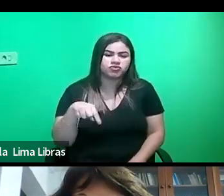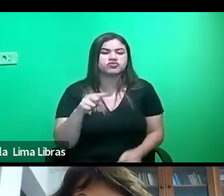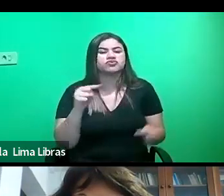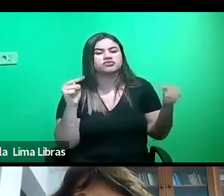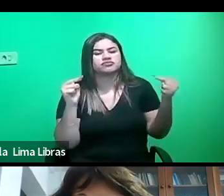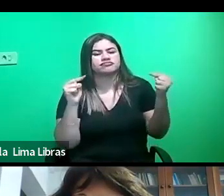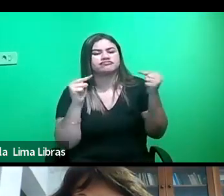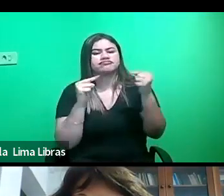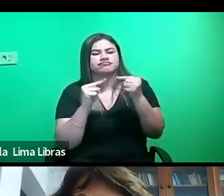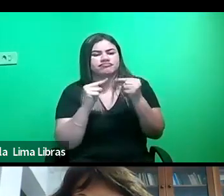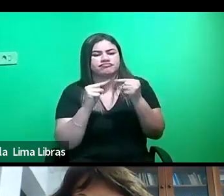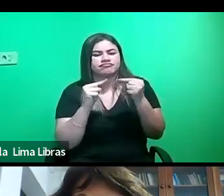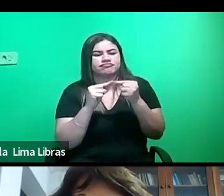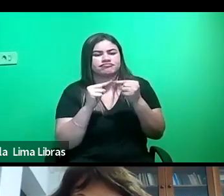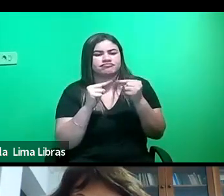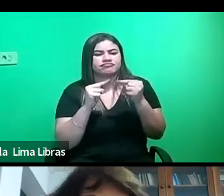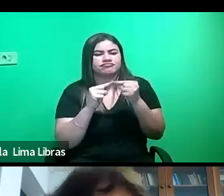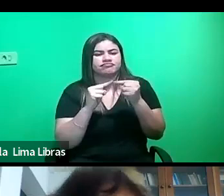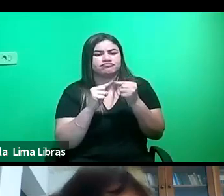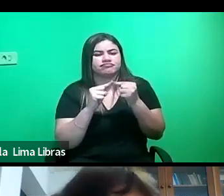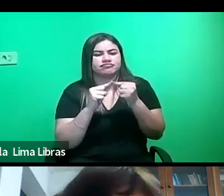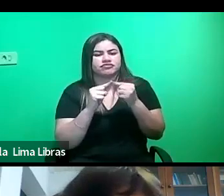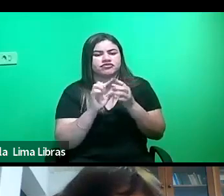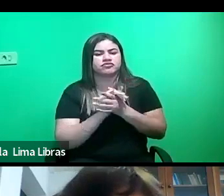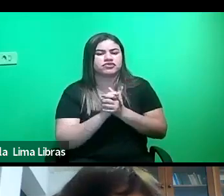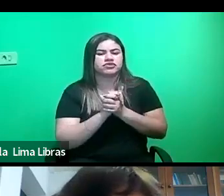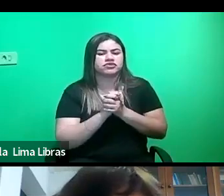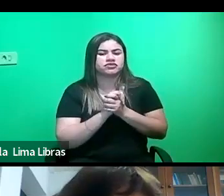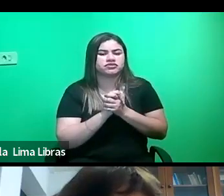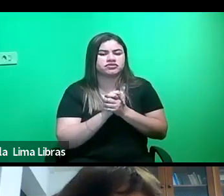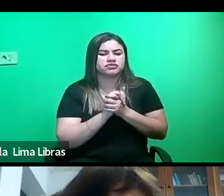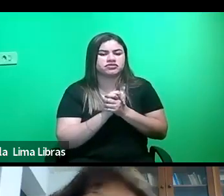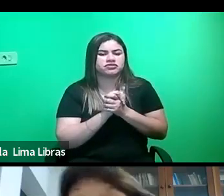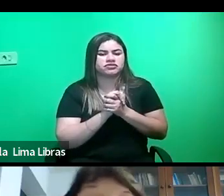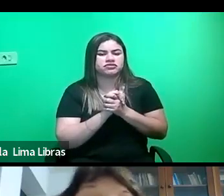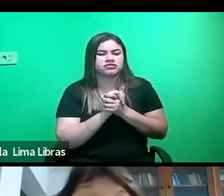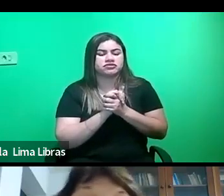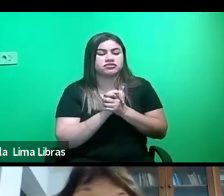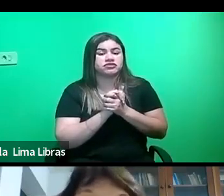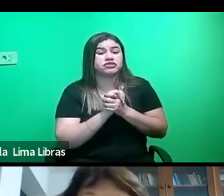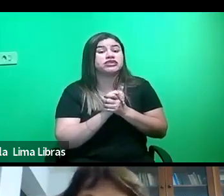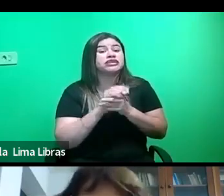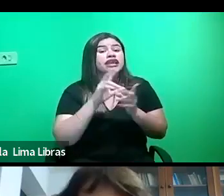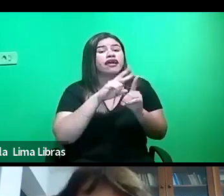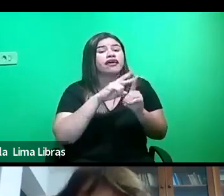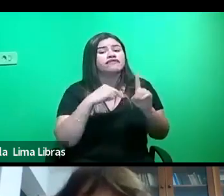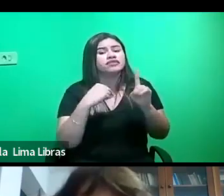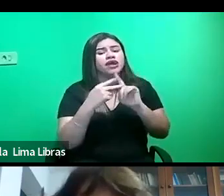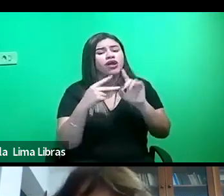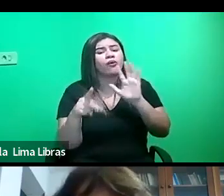of that, and and and and that vision n of an of an unstoppable power